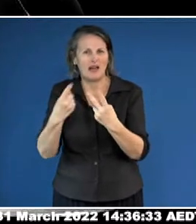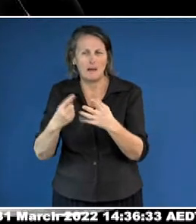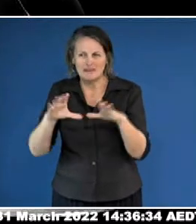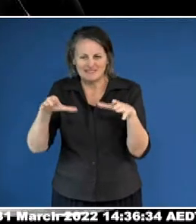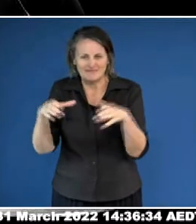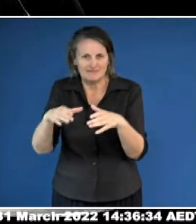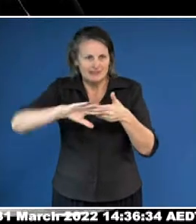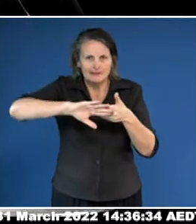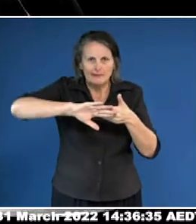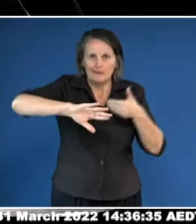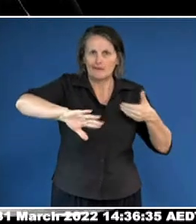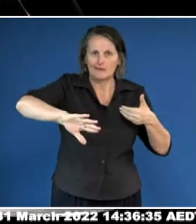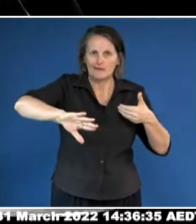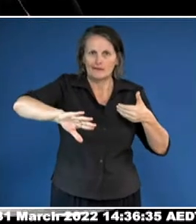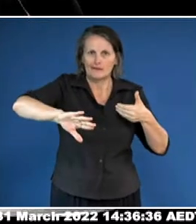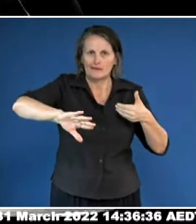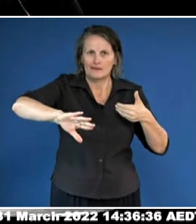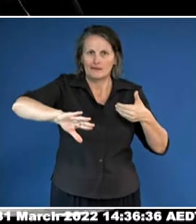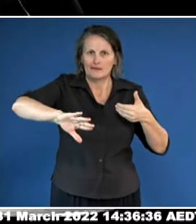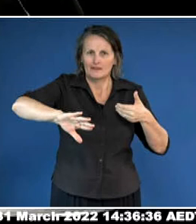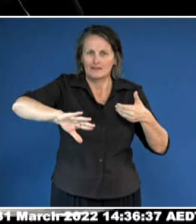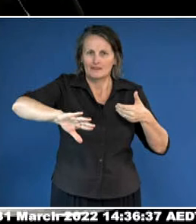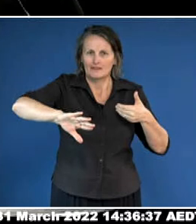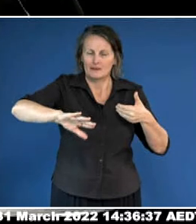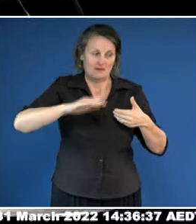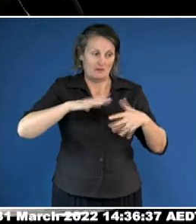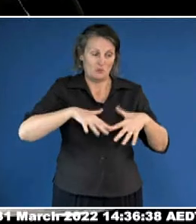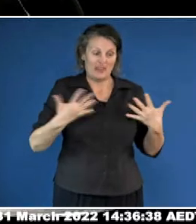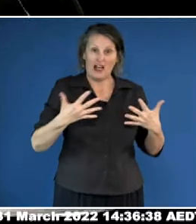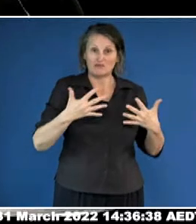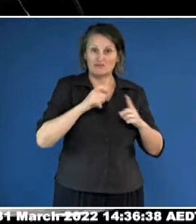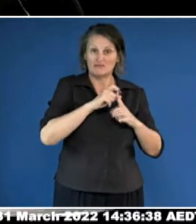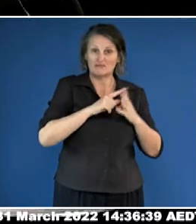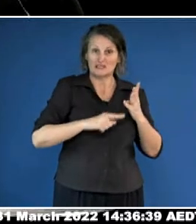definition of family or domestic violence, or intimate partner violence, that also